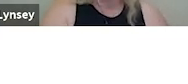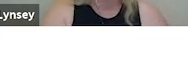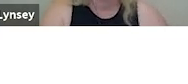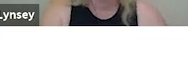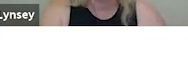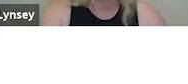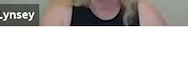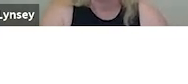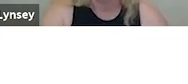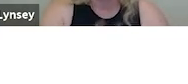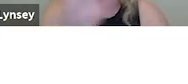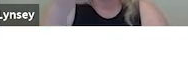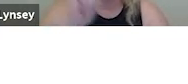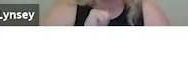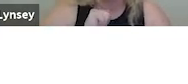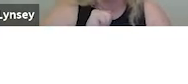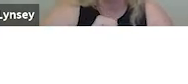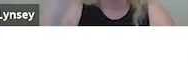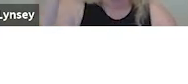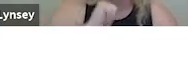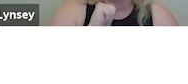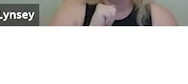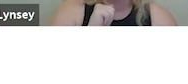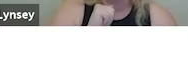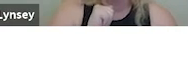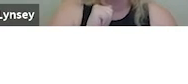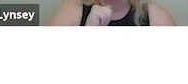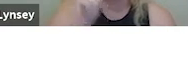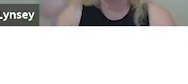that time. Now, I know I’ve only got a minute so these are some examples of what you might